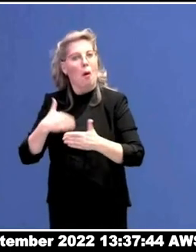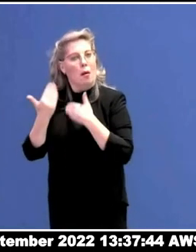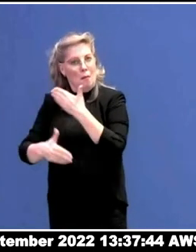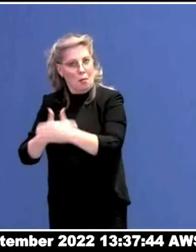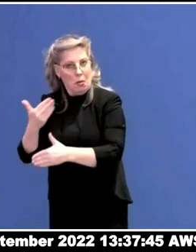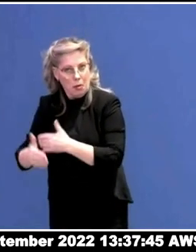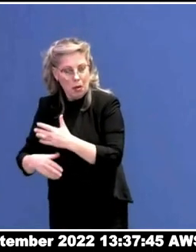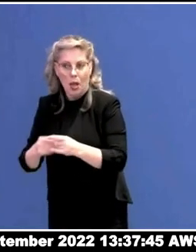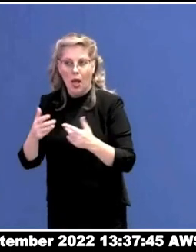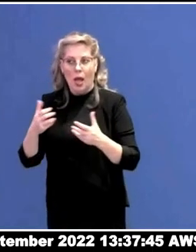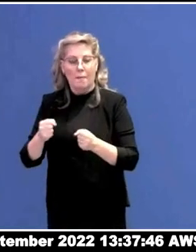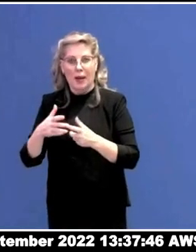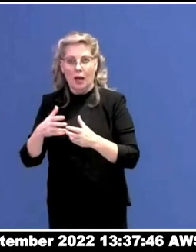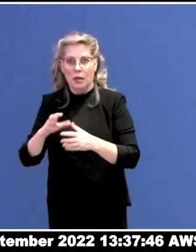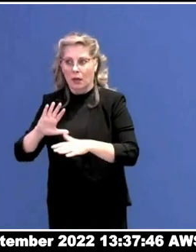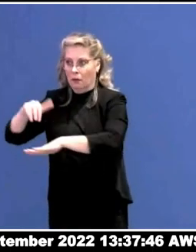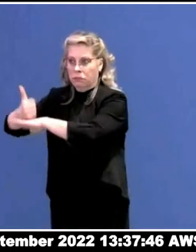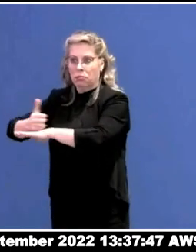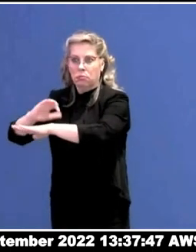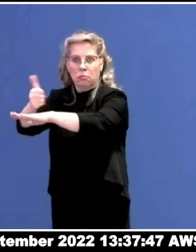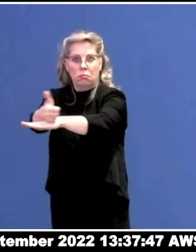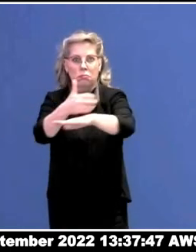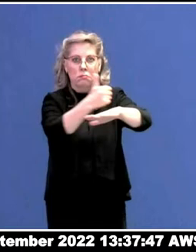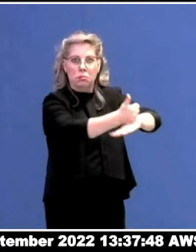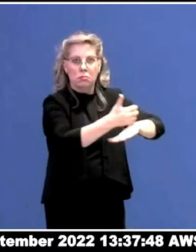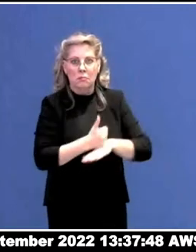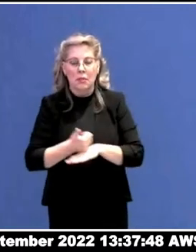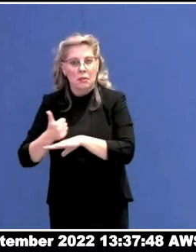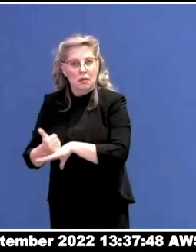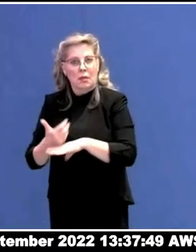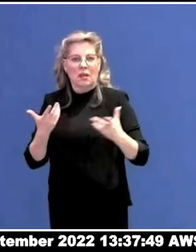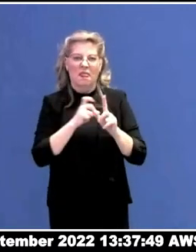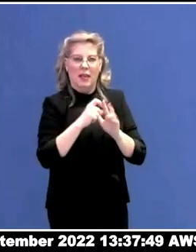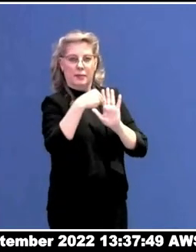allocated by the government to that Department of Prisons or Corrective Services,